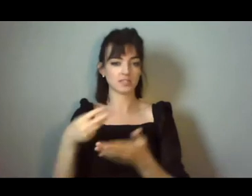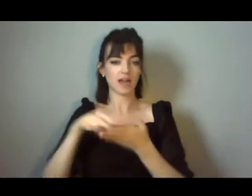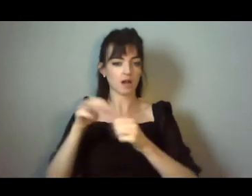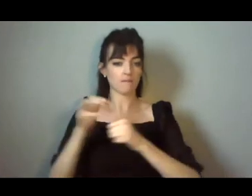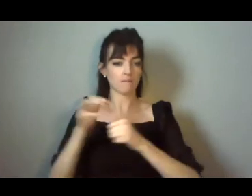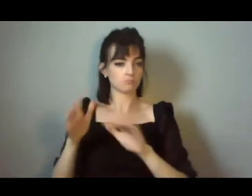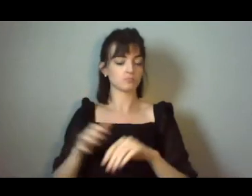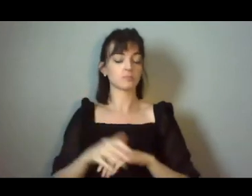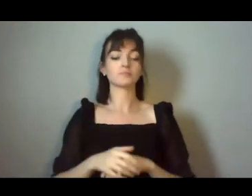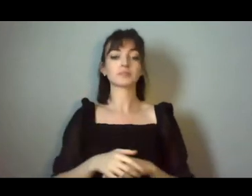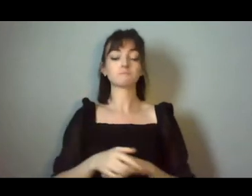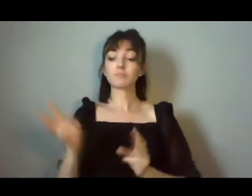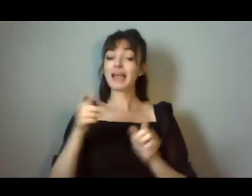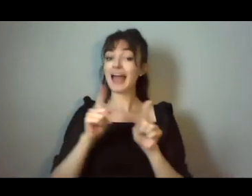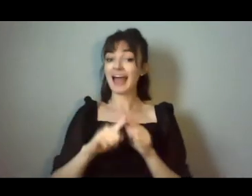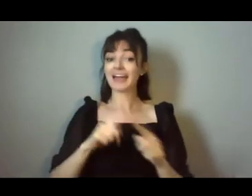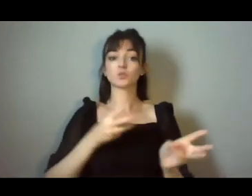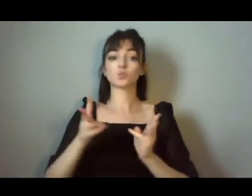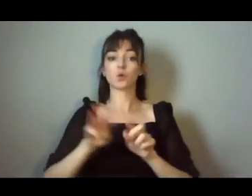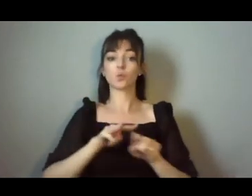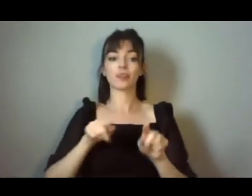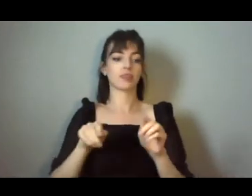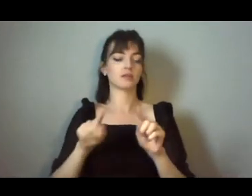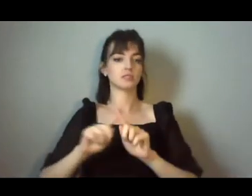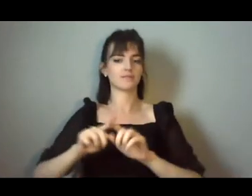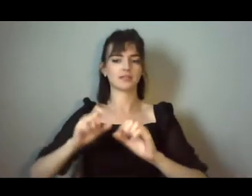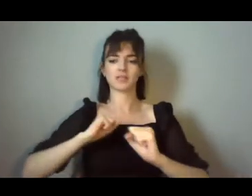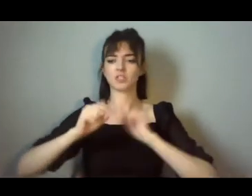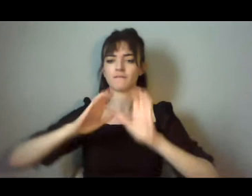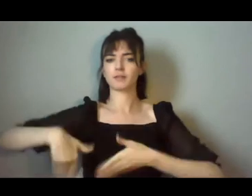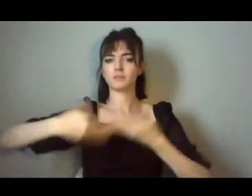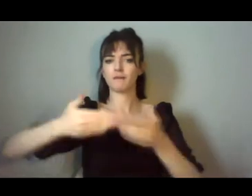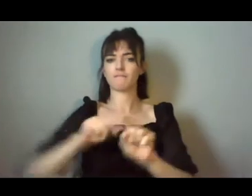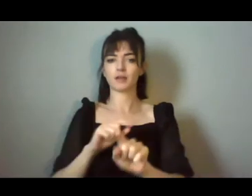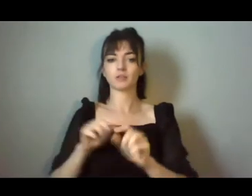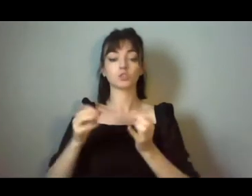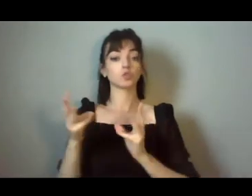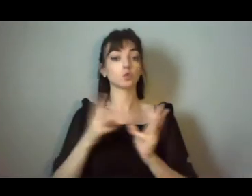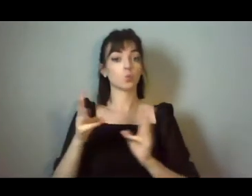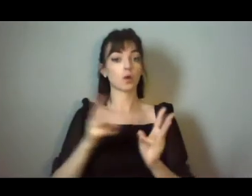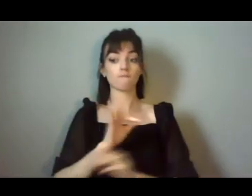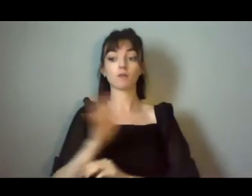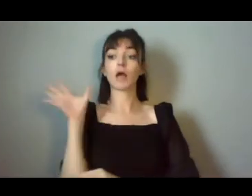work with other providers and other services to work from a presumption of capacity basis. And as